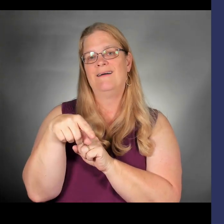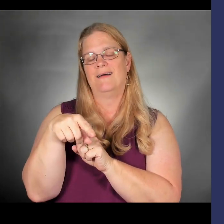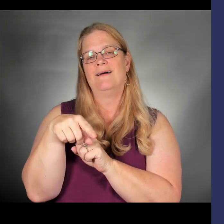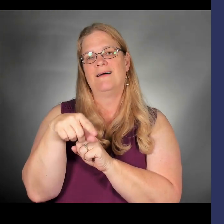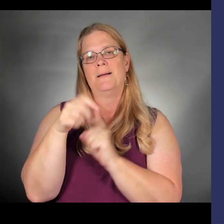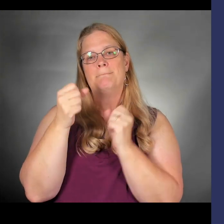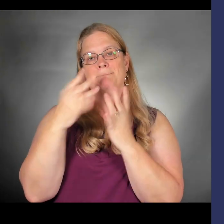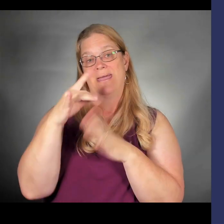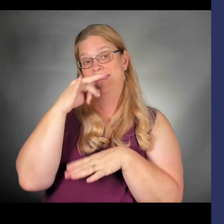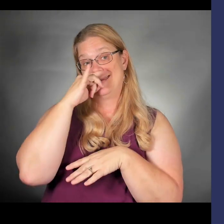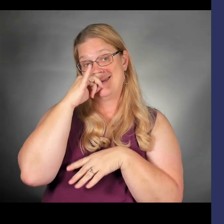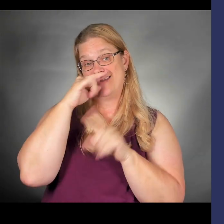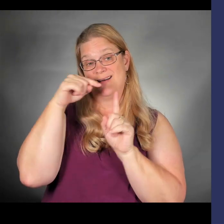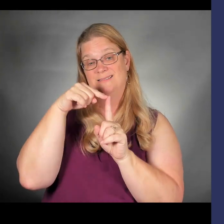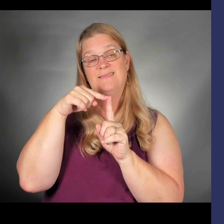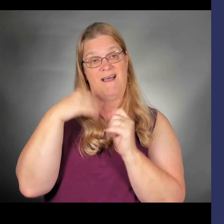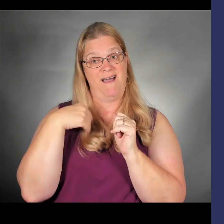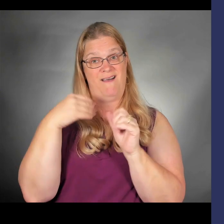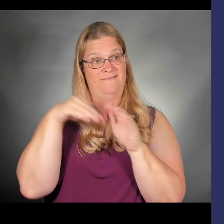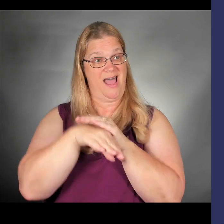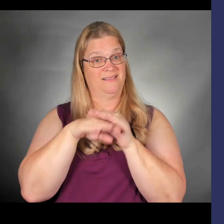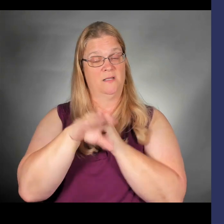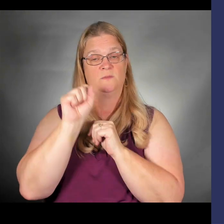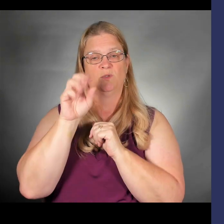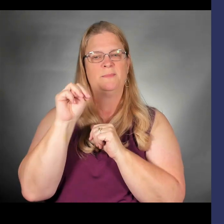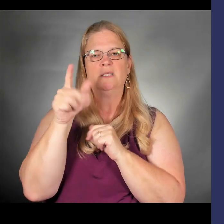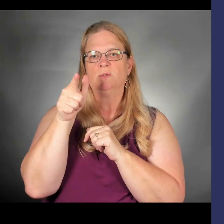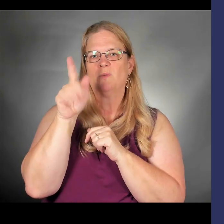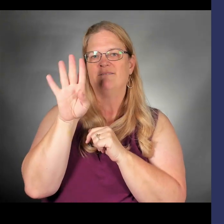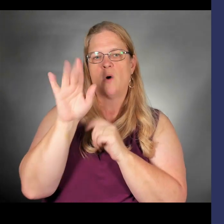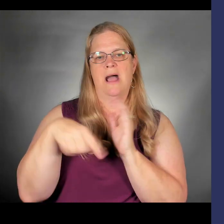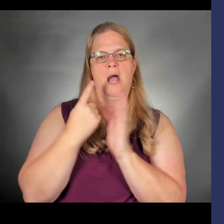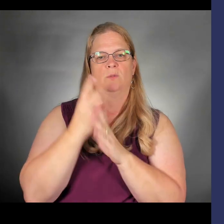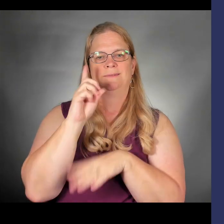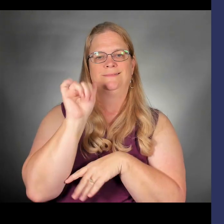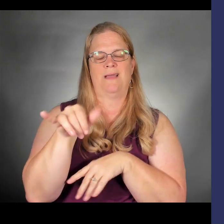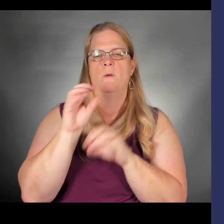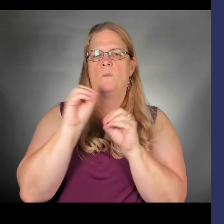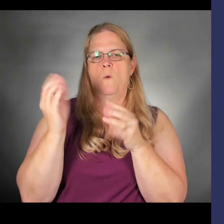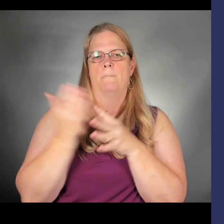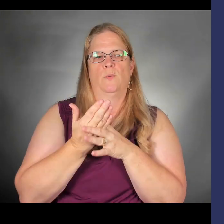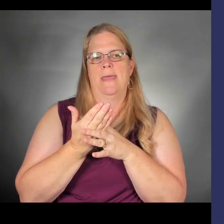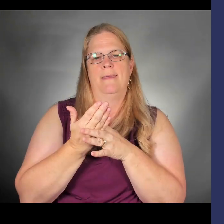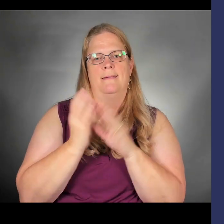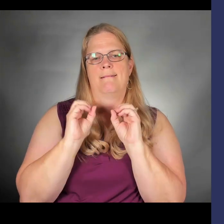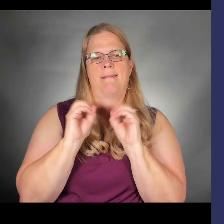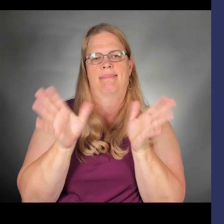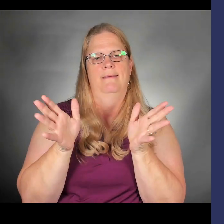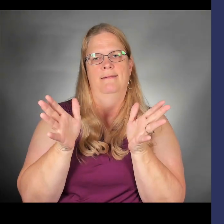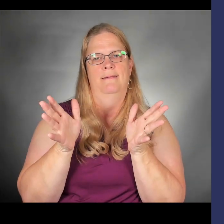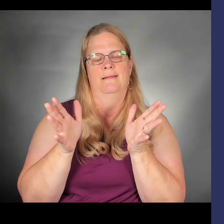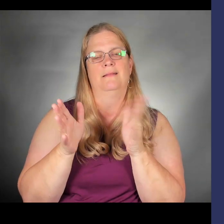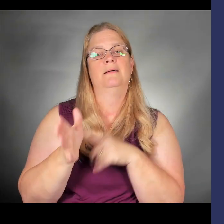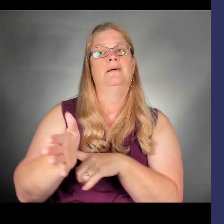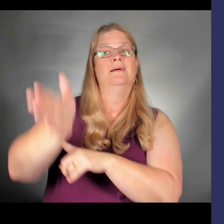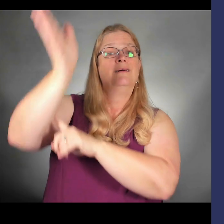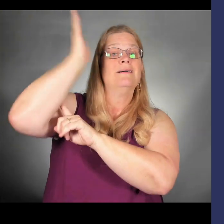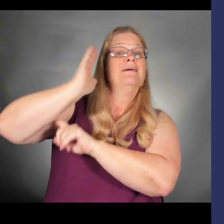Social media. Many students have access to social media 24 hours a day without break.